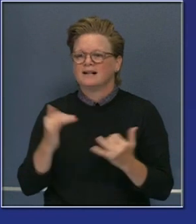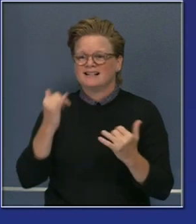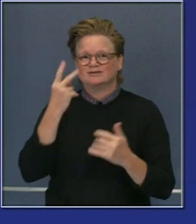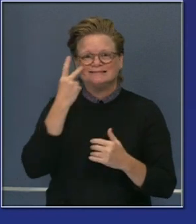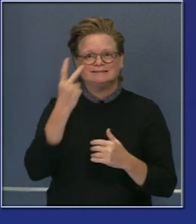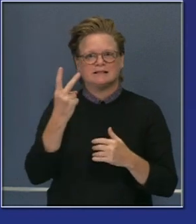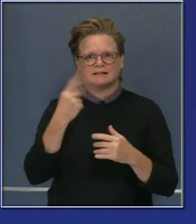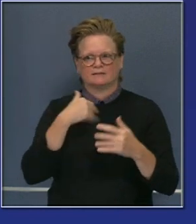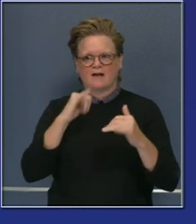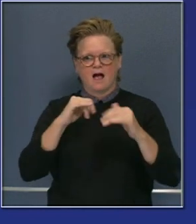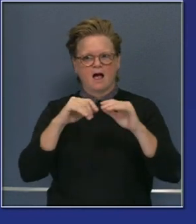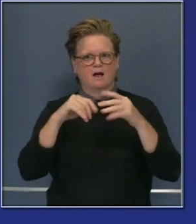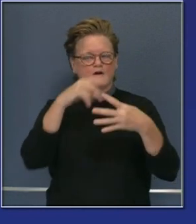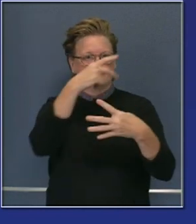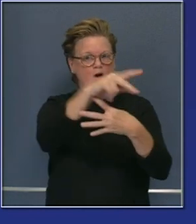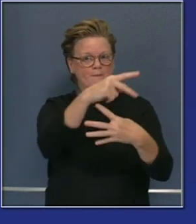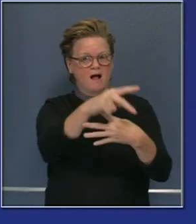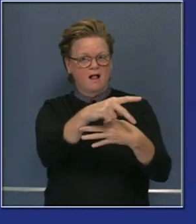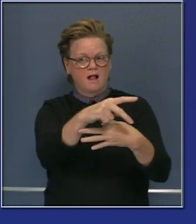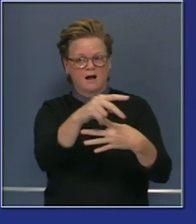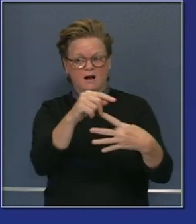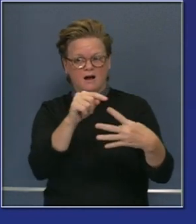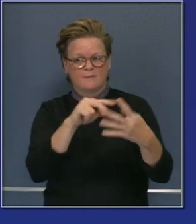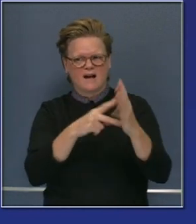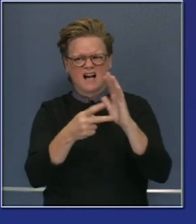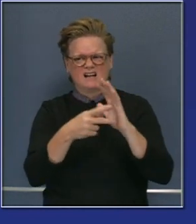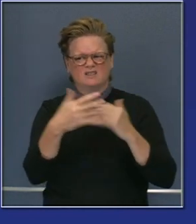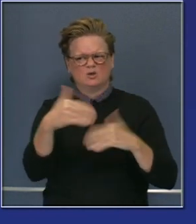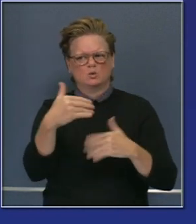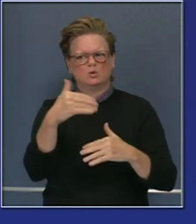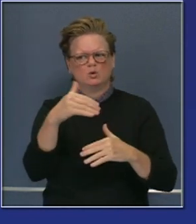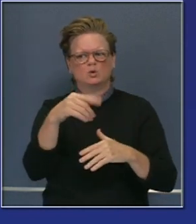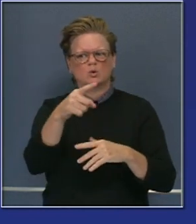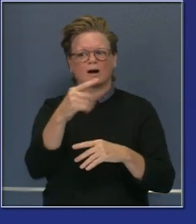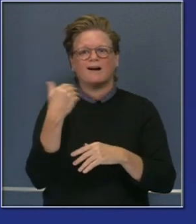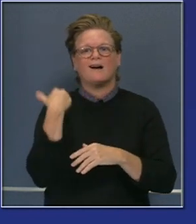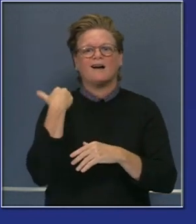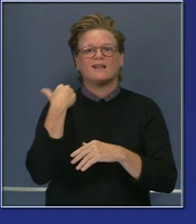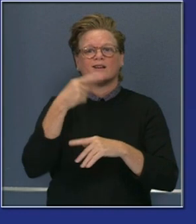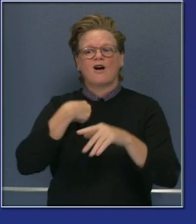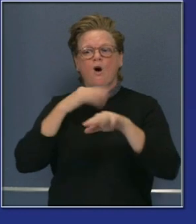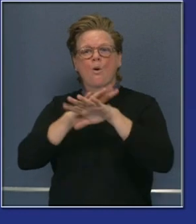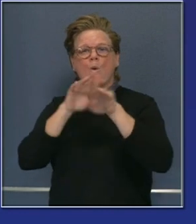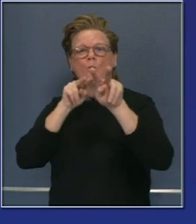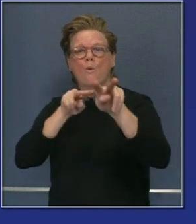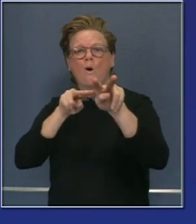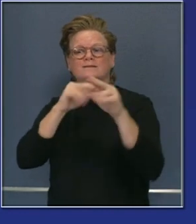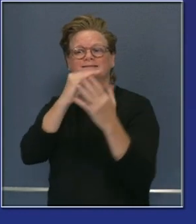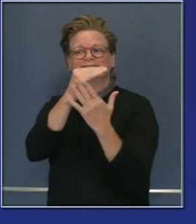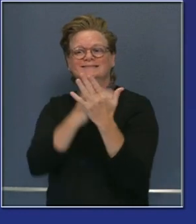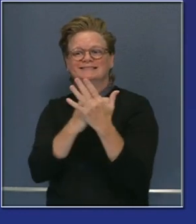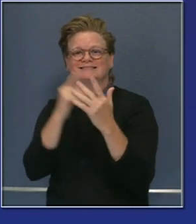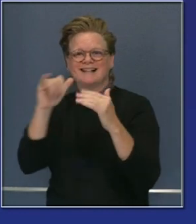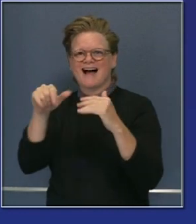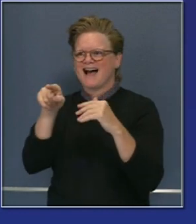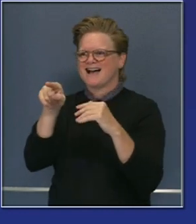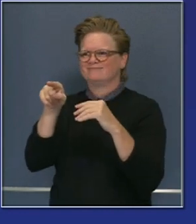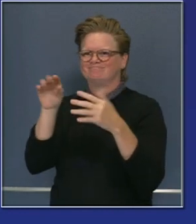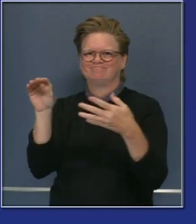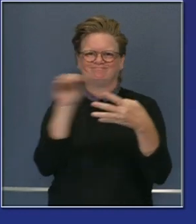2% OF THIS TESTING TESTING POSITIVE. AS YOU CAN SEE, WITH THE PURPLE,